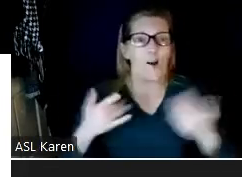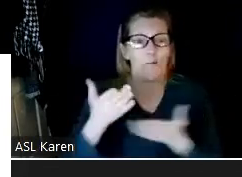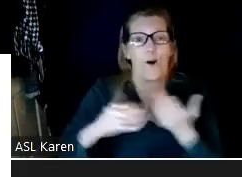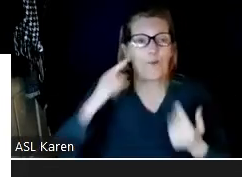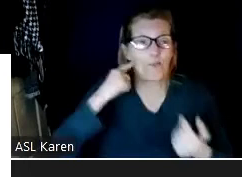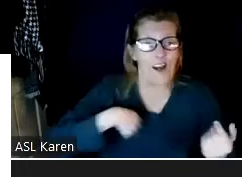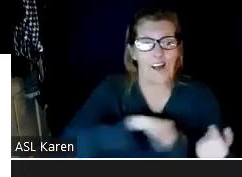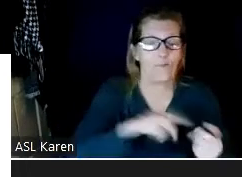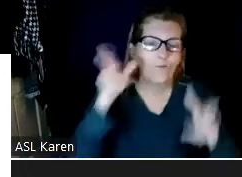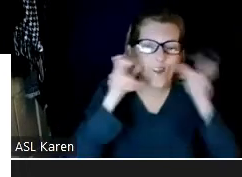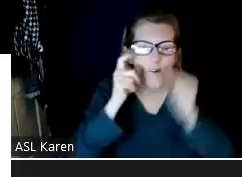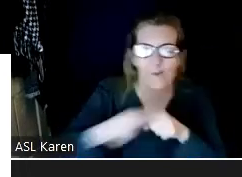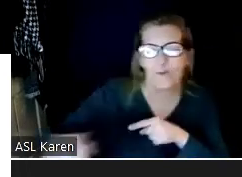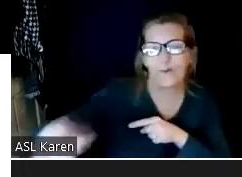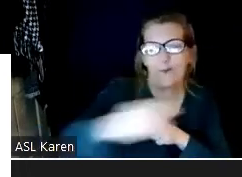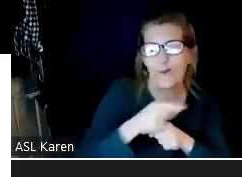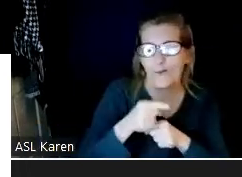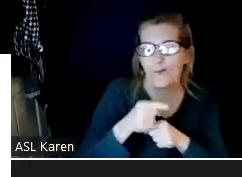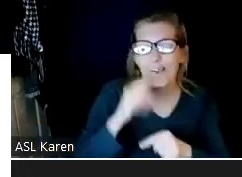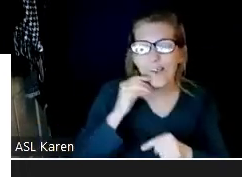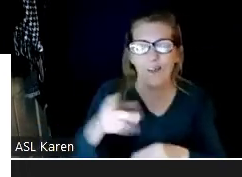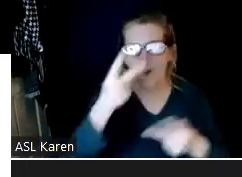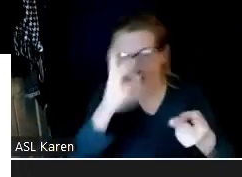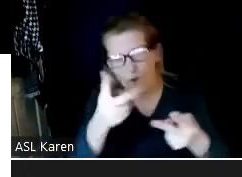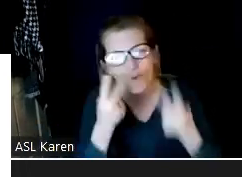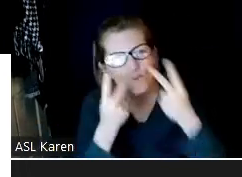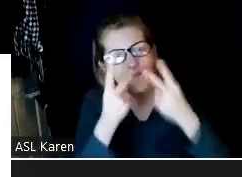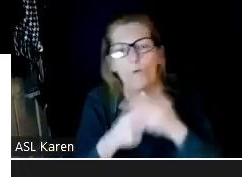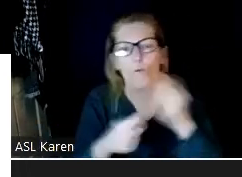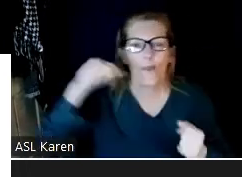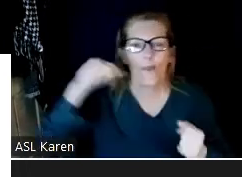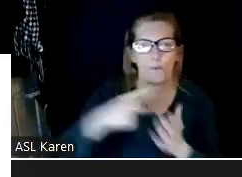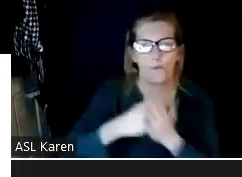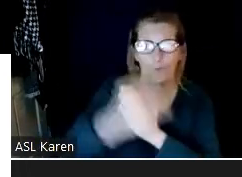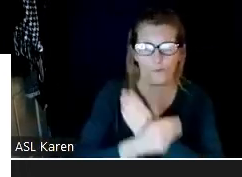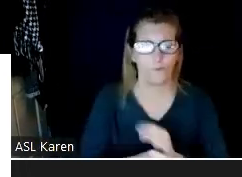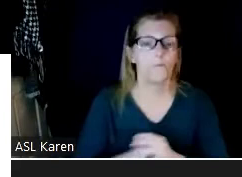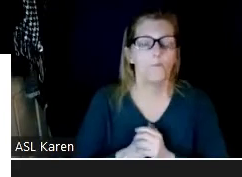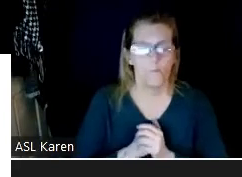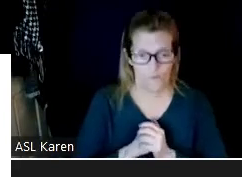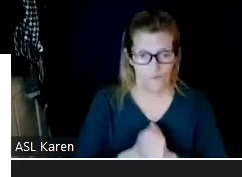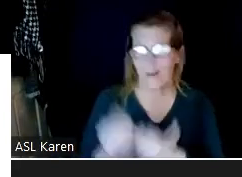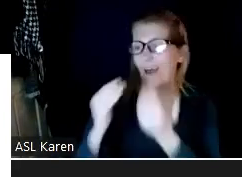15:14:04 hearing from you about the insights that you have for us so Karen. 15:14:09 Thanks David. Good afternoon everyone.